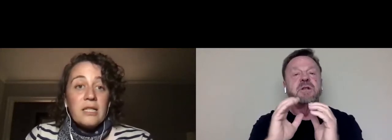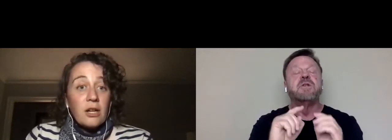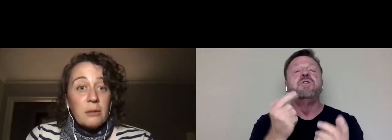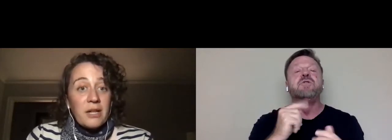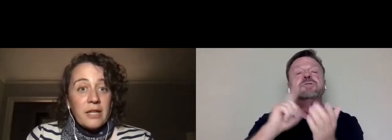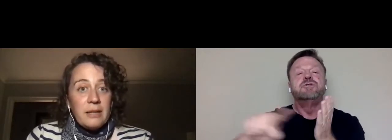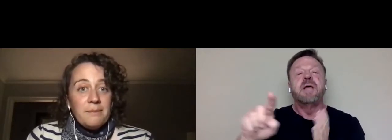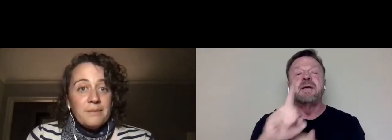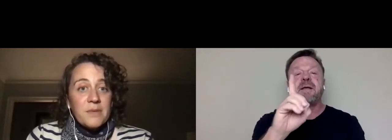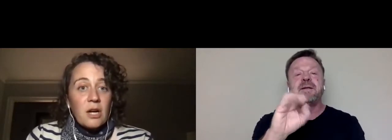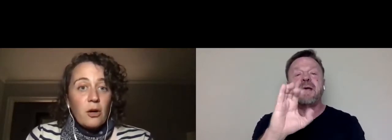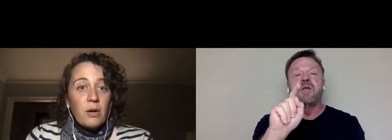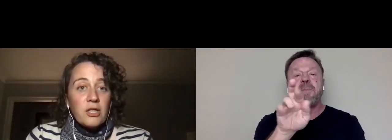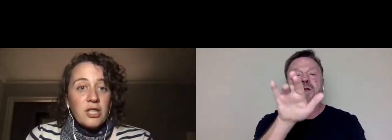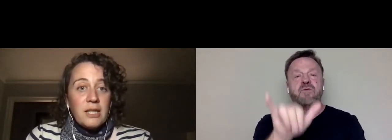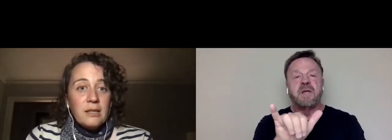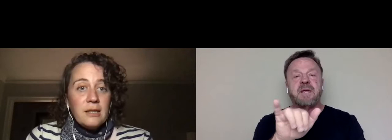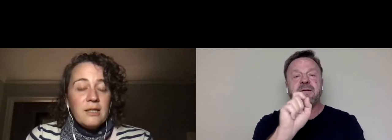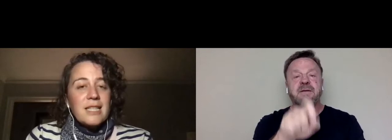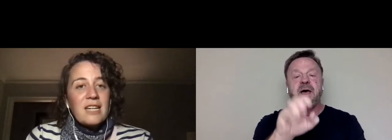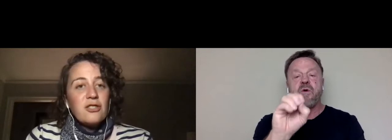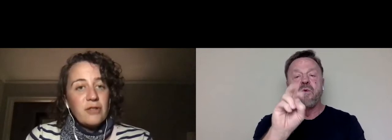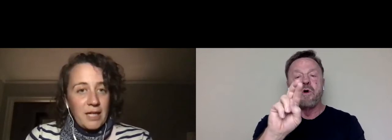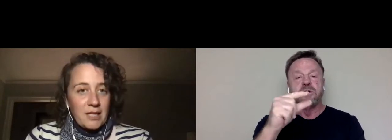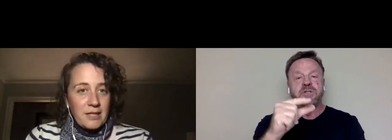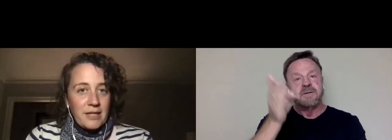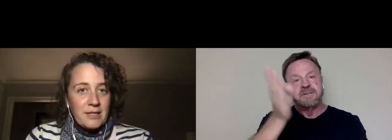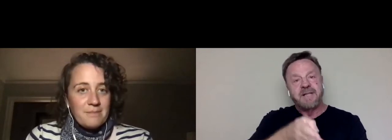documentary.org/screening series.